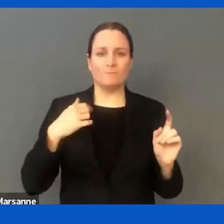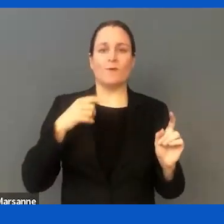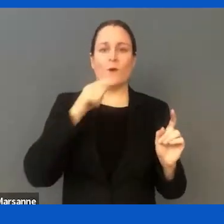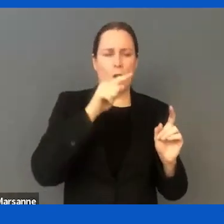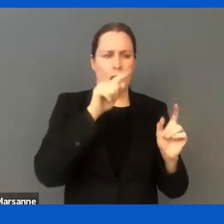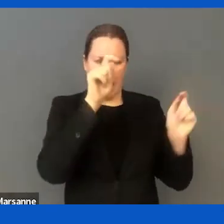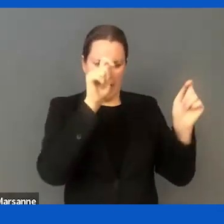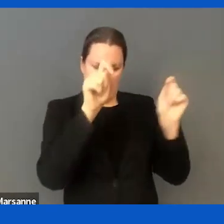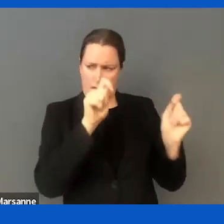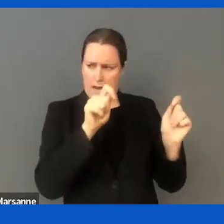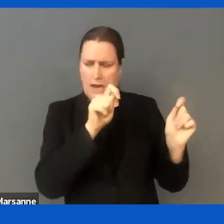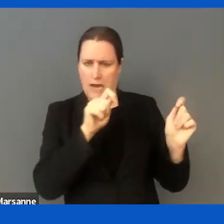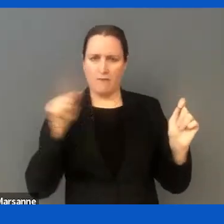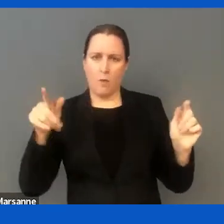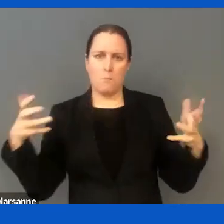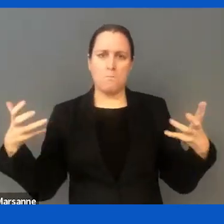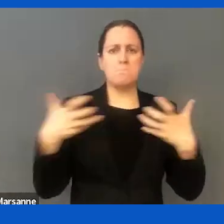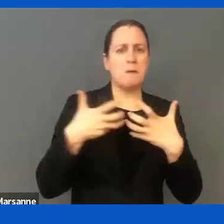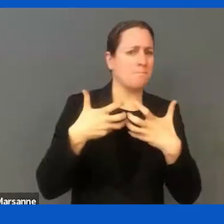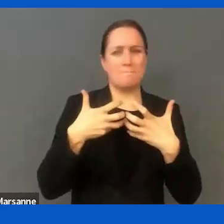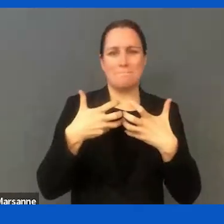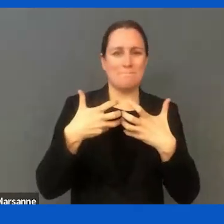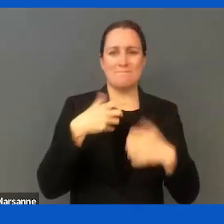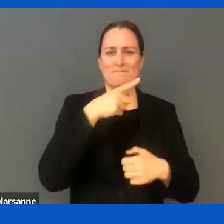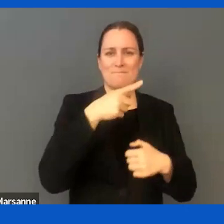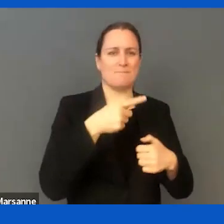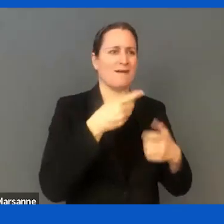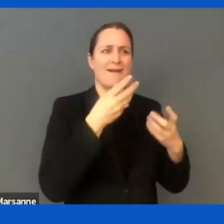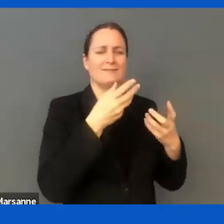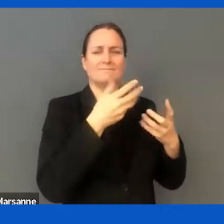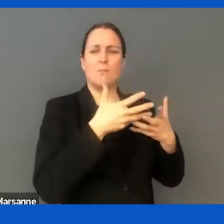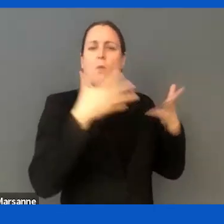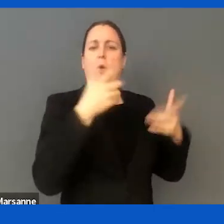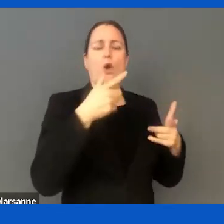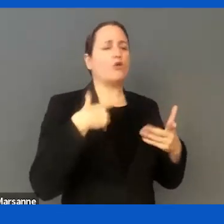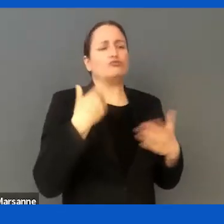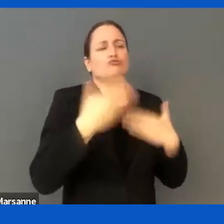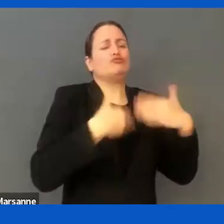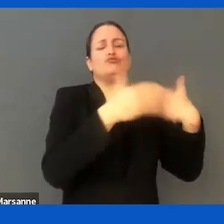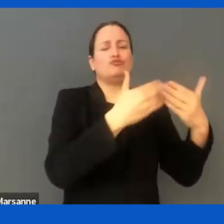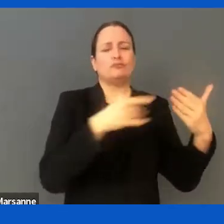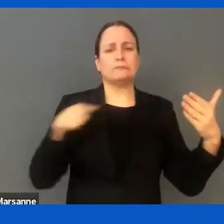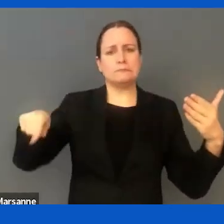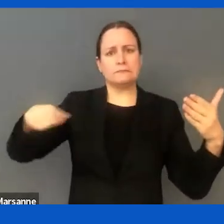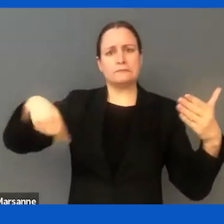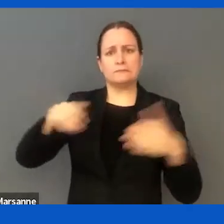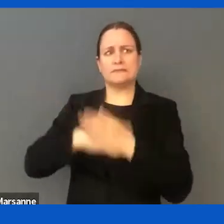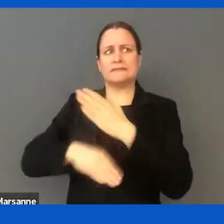The key thing there and the thing that if you like is Malcolm's razor in this